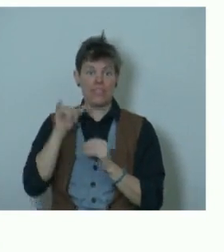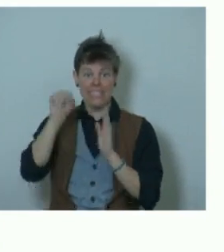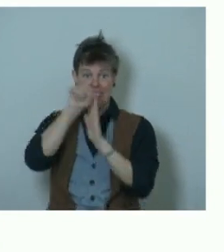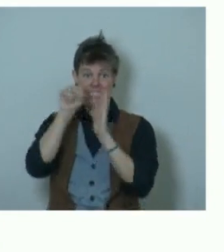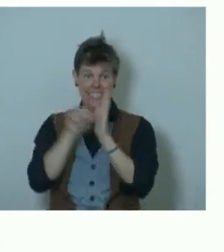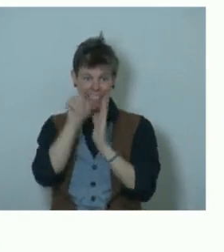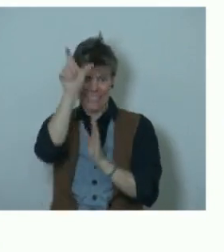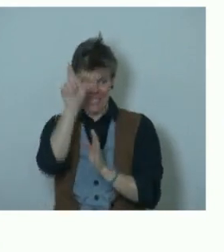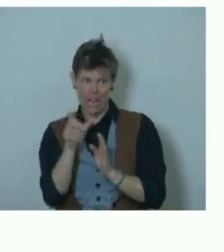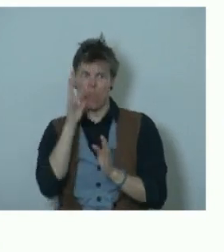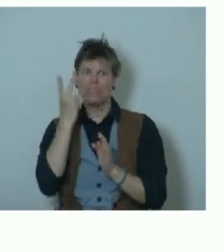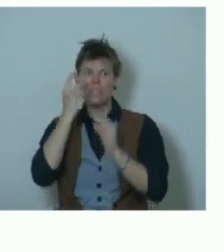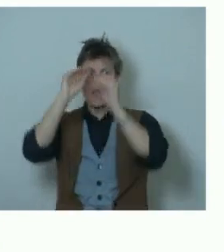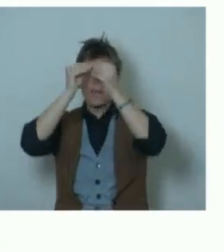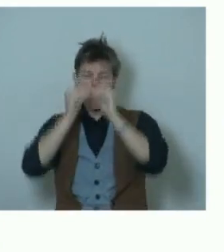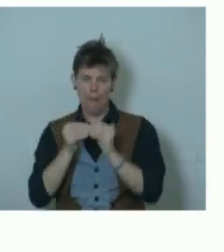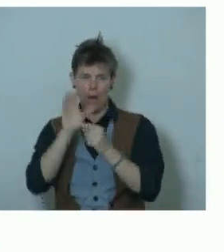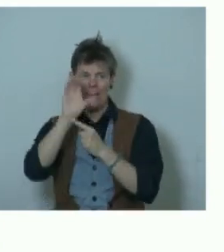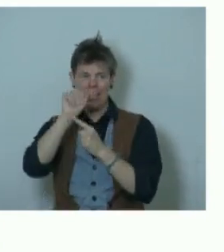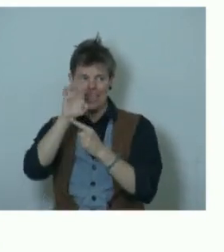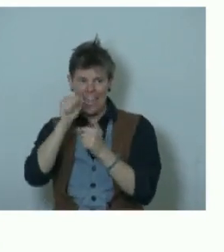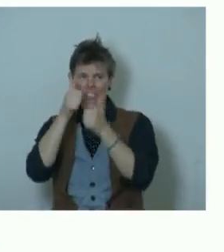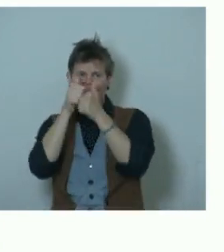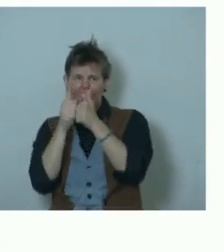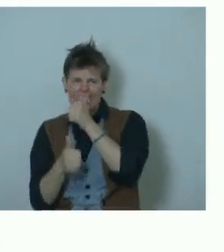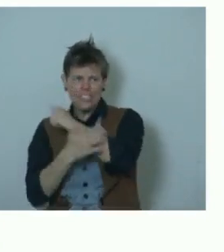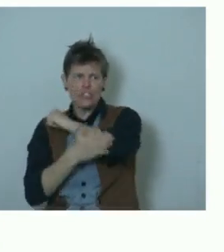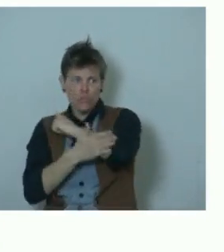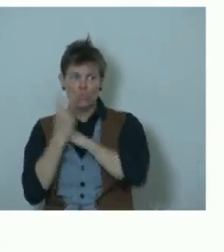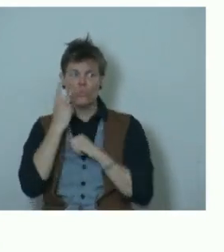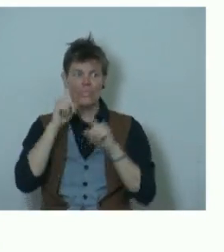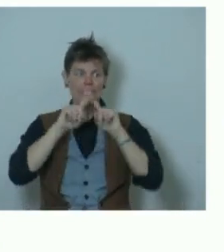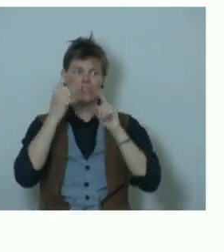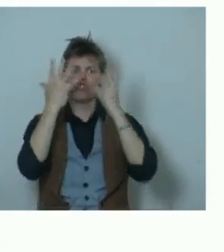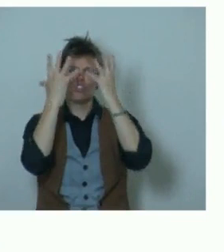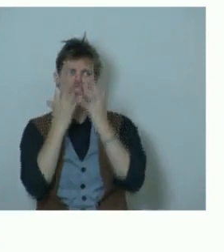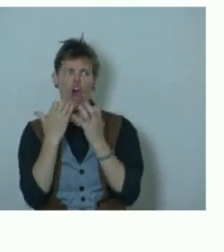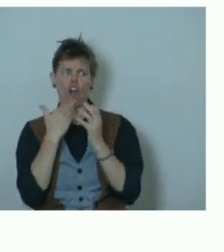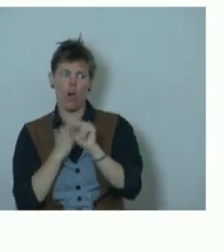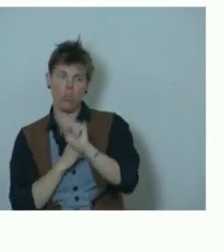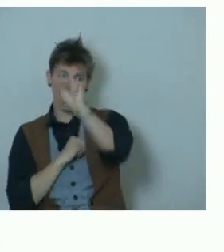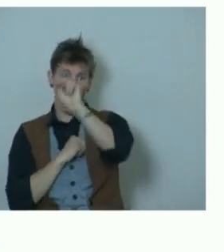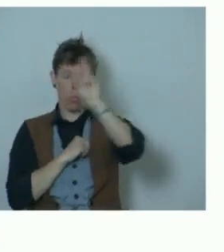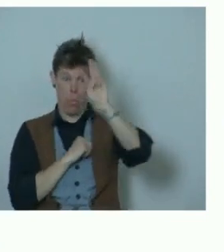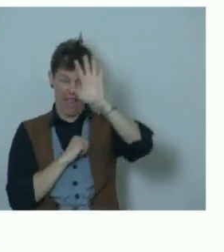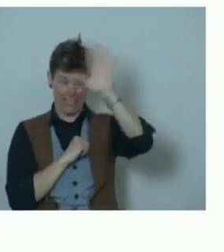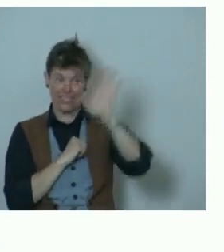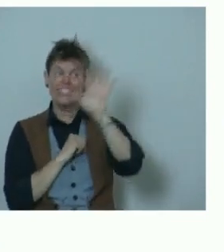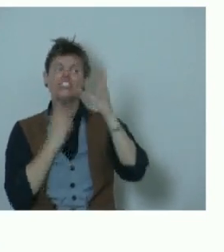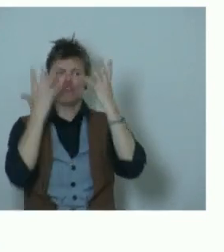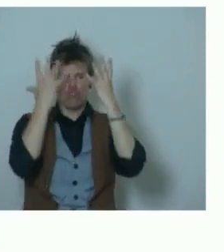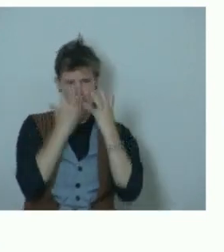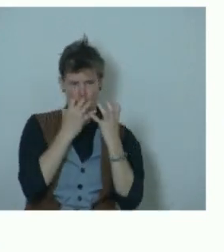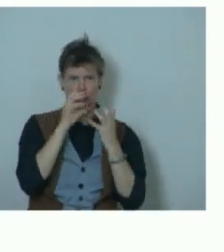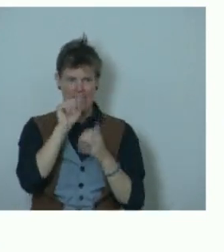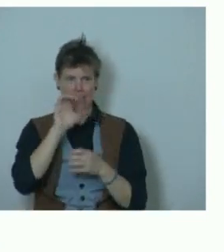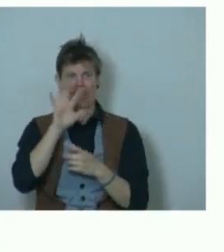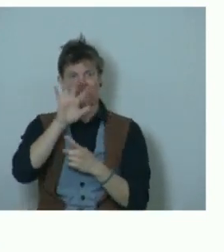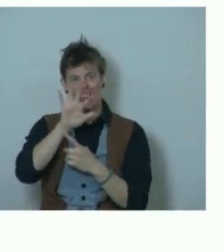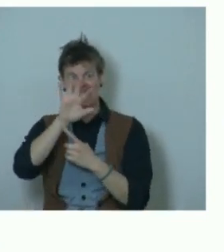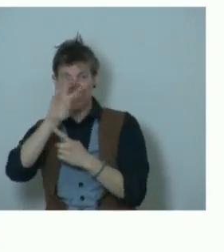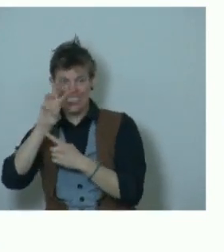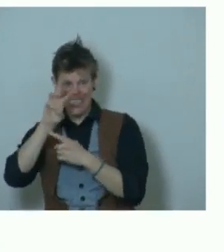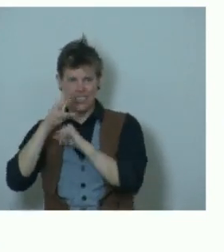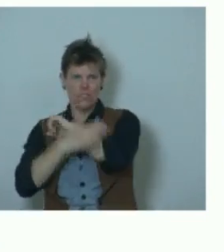THIS ON THE RIGHT YOU CAN SEE THE NUMBER OF CASES IN EACH COUNTY IN THE DARKER COLORS ARE MORE CASES.